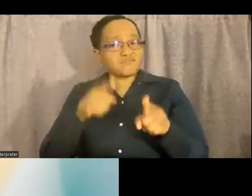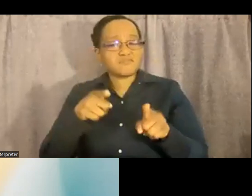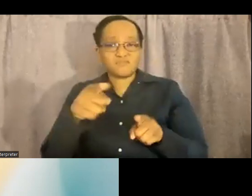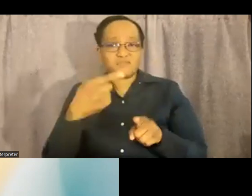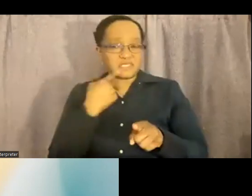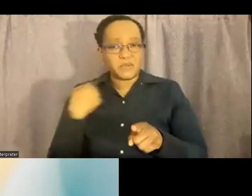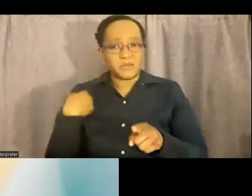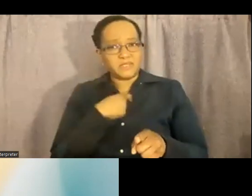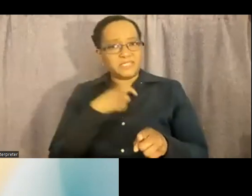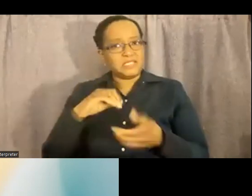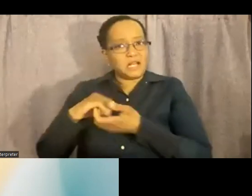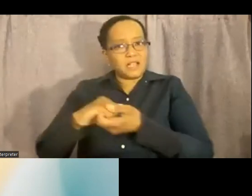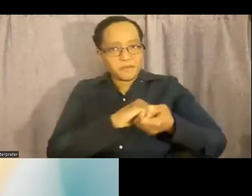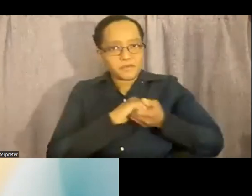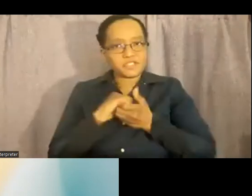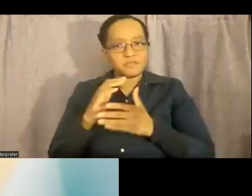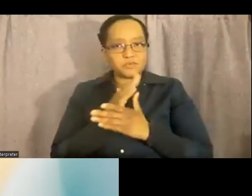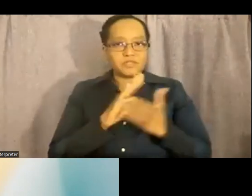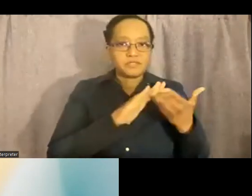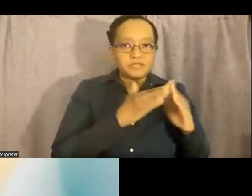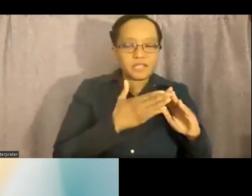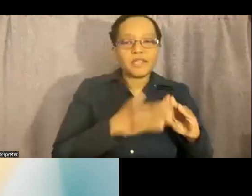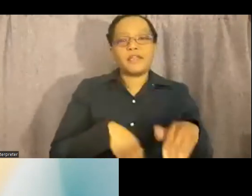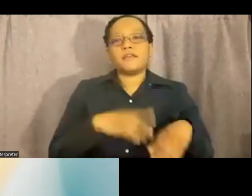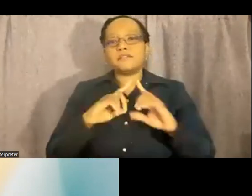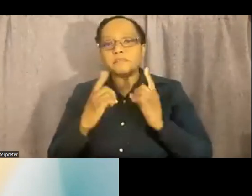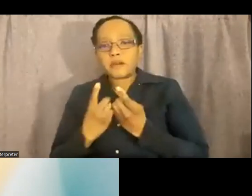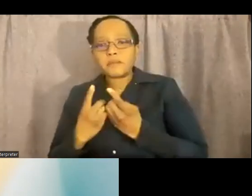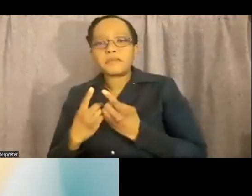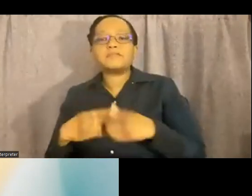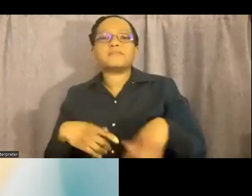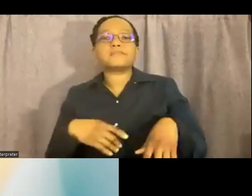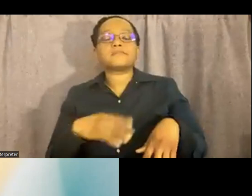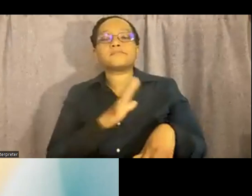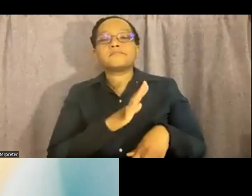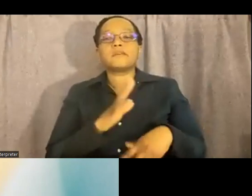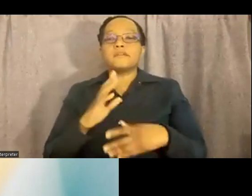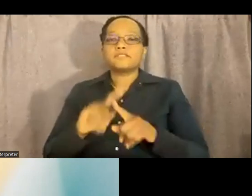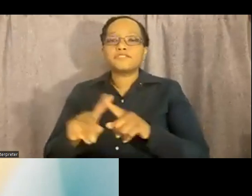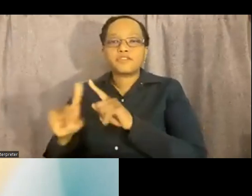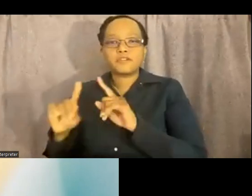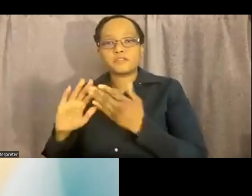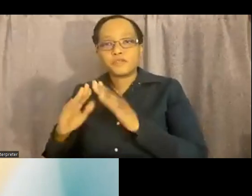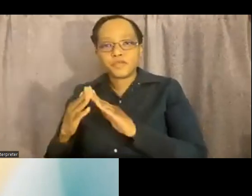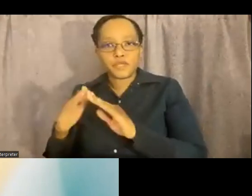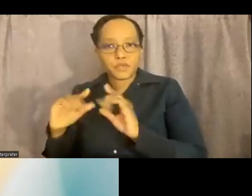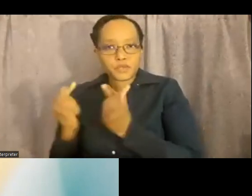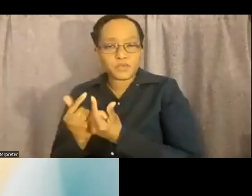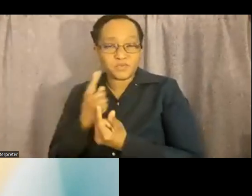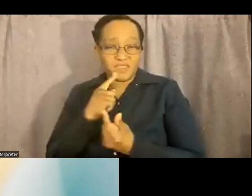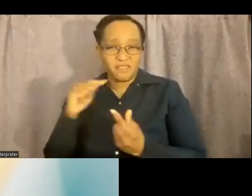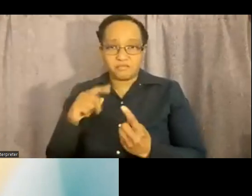departments, community groups, individuals . This is a very complicated problem and we